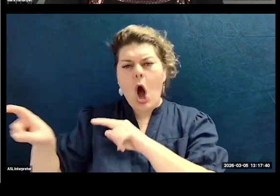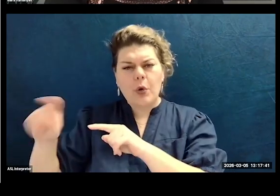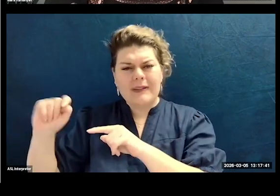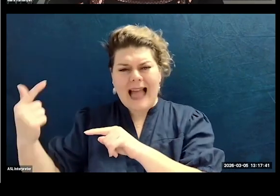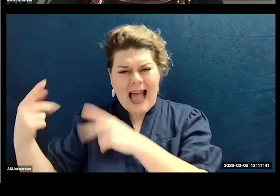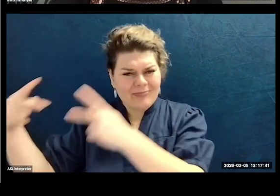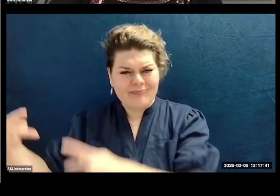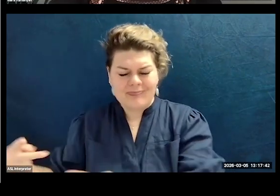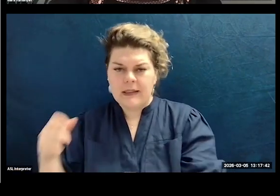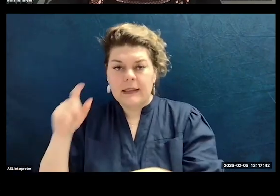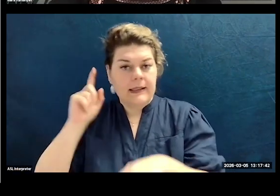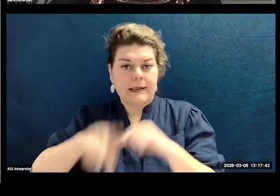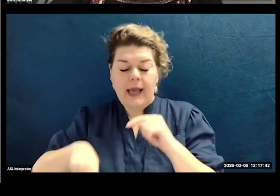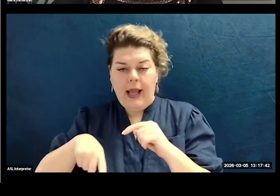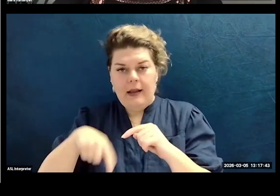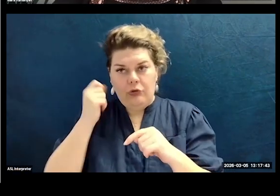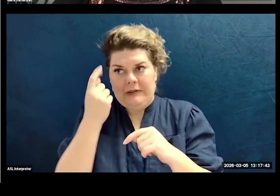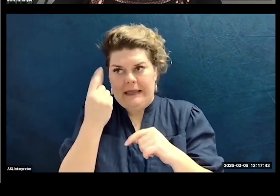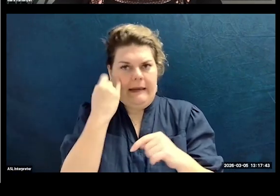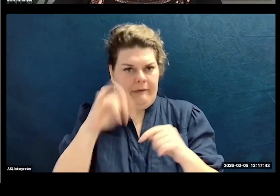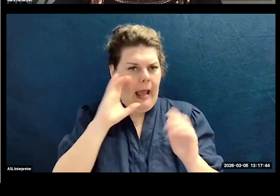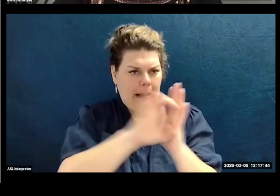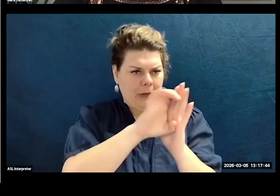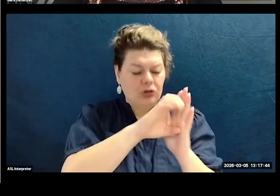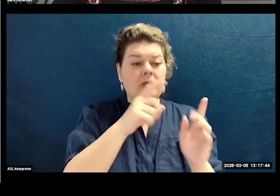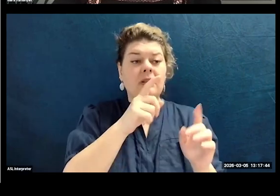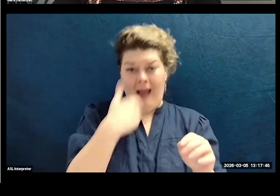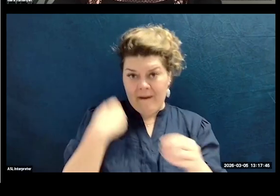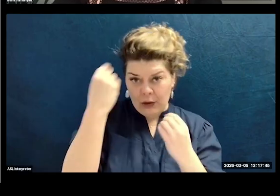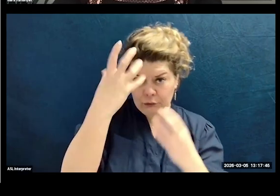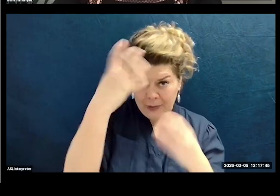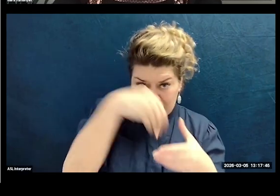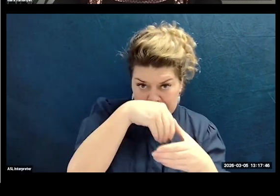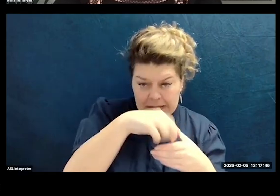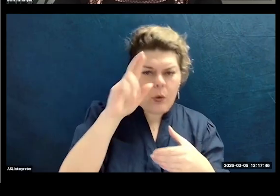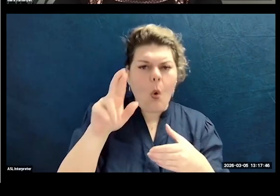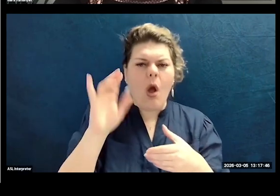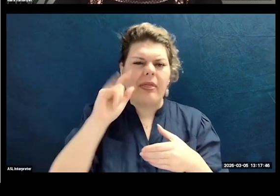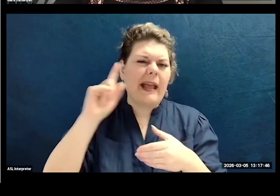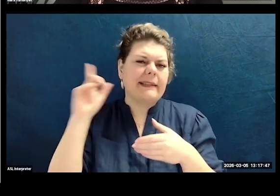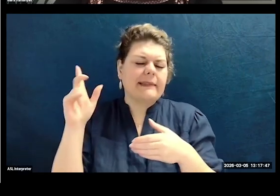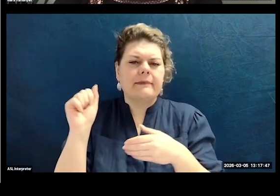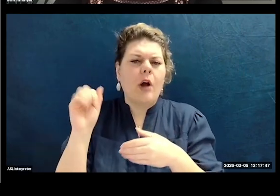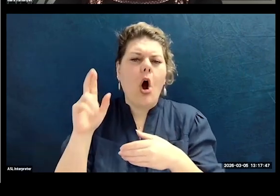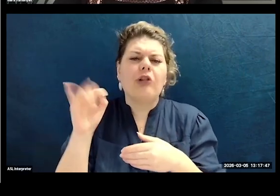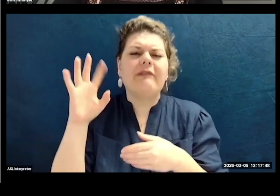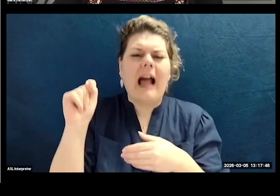between informative images and decorative images. Decorative images should be marked as artifacts